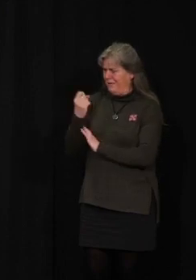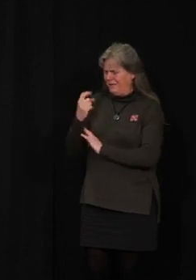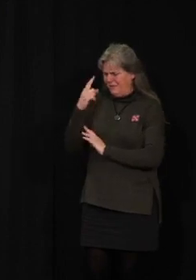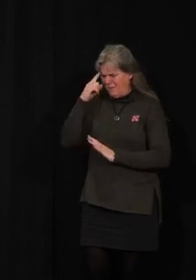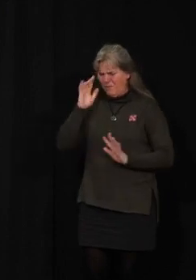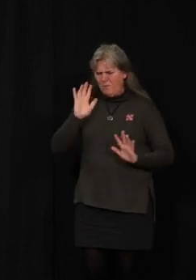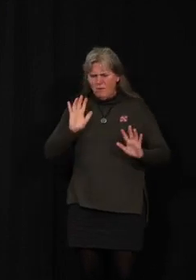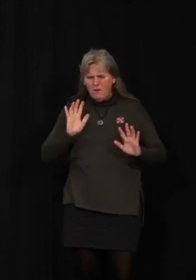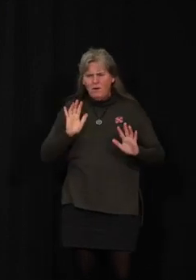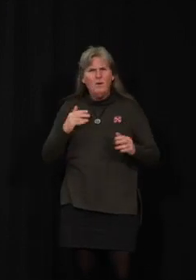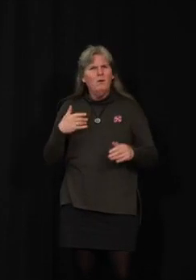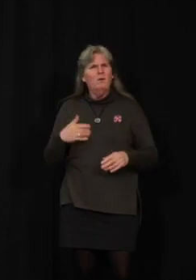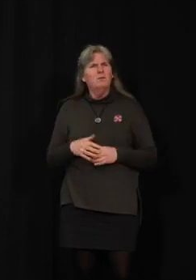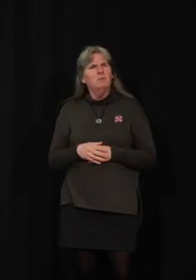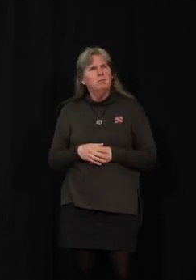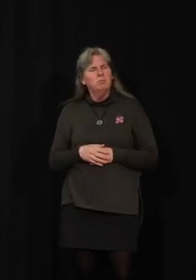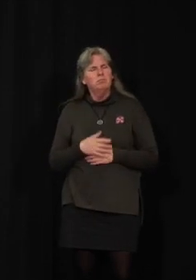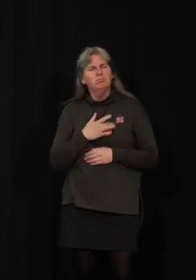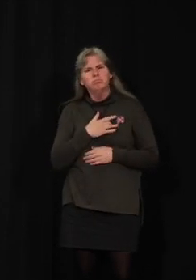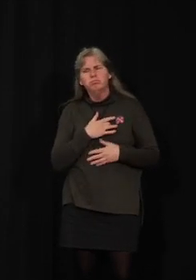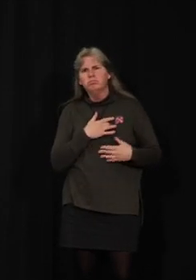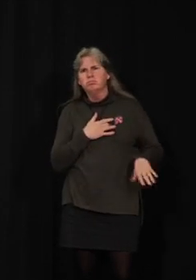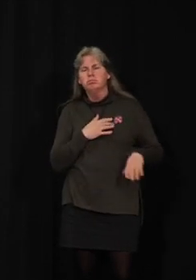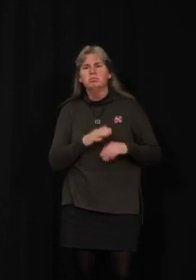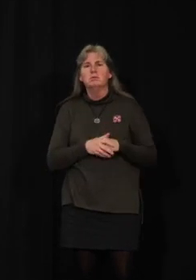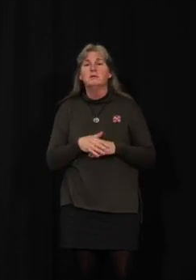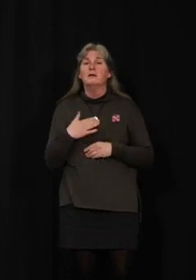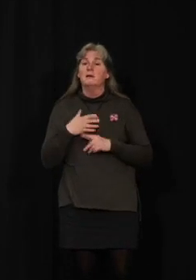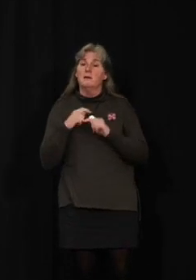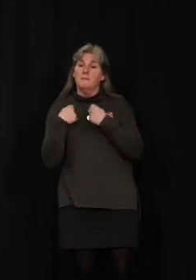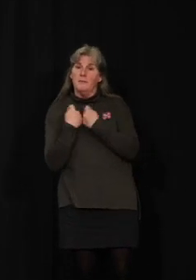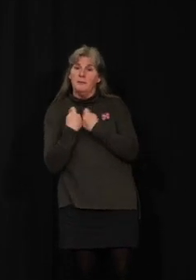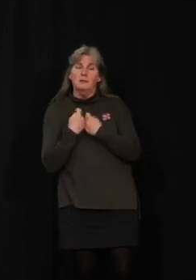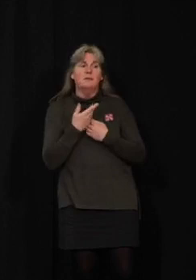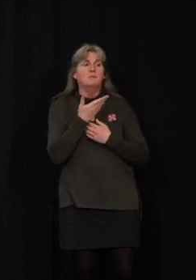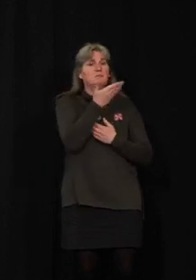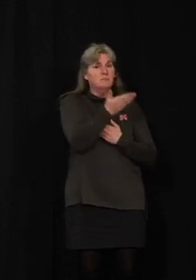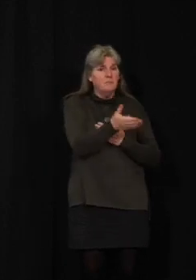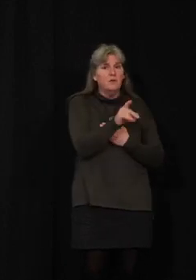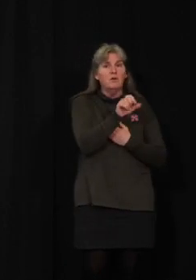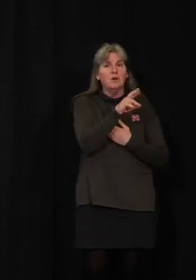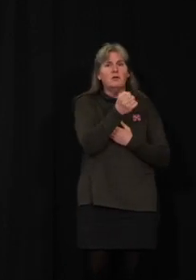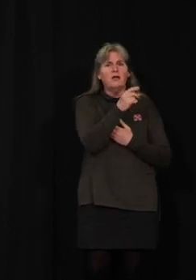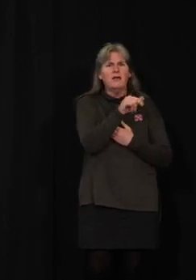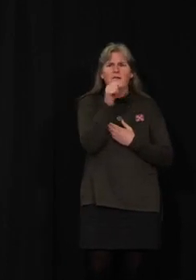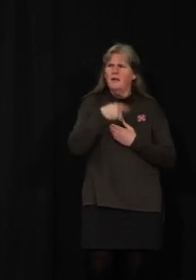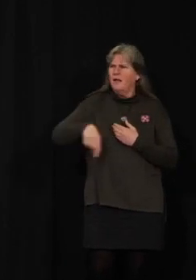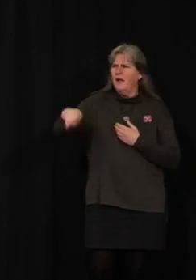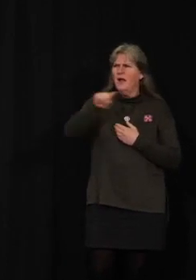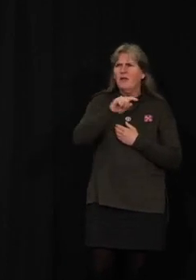My team and I, and Dr Hanley as well and many others, are hearig from Yukoners who want us to opn